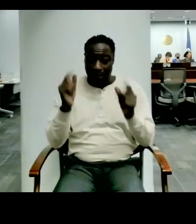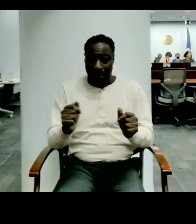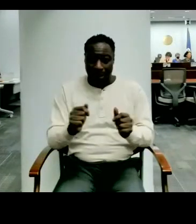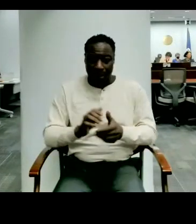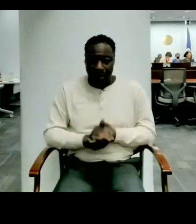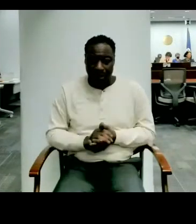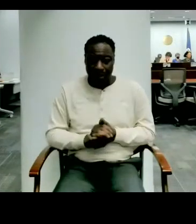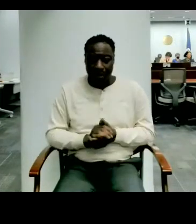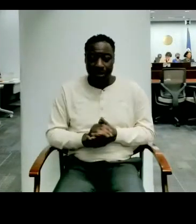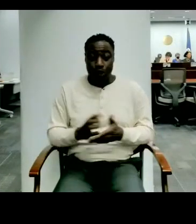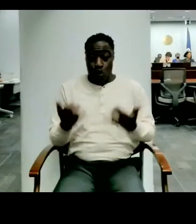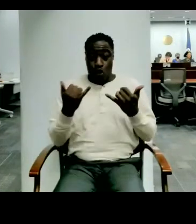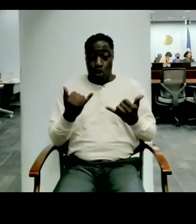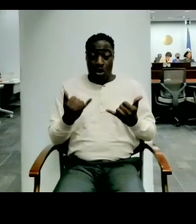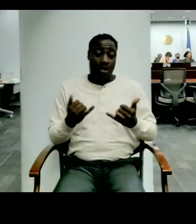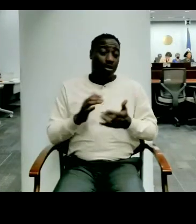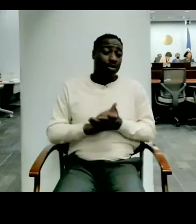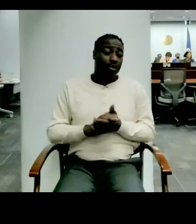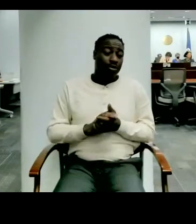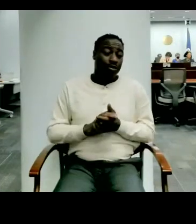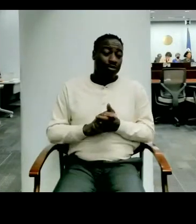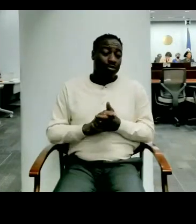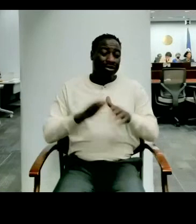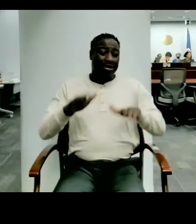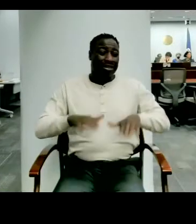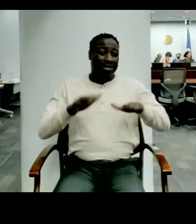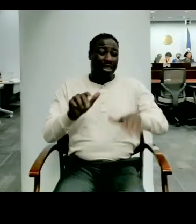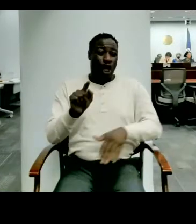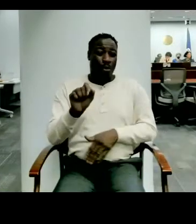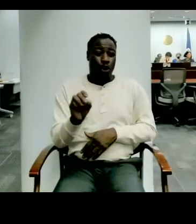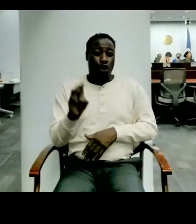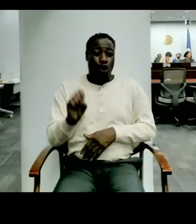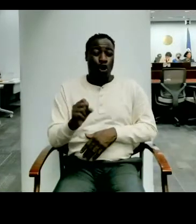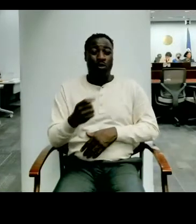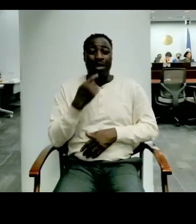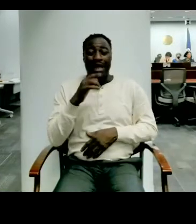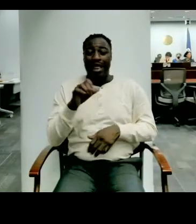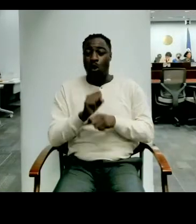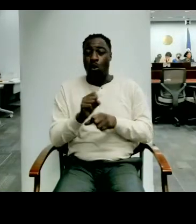To this day boilerplate settlement terms expressly say that a worker still has the